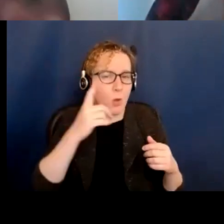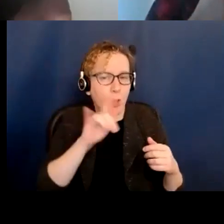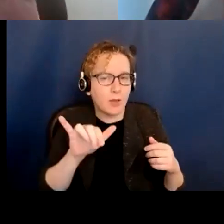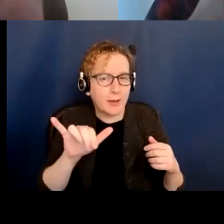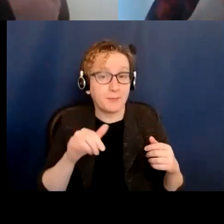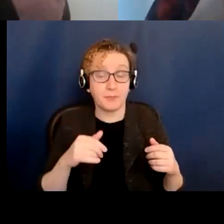do what the student would do.